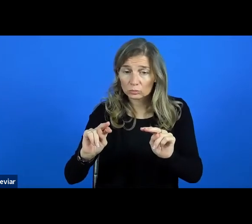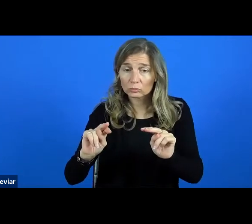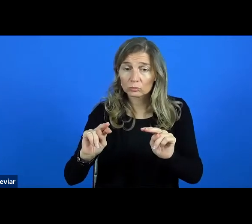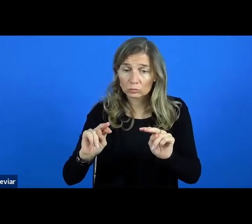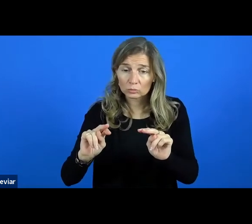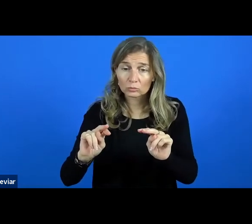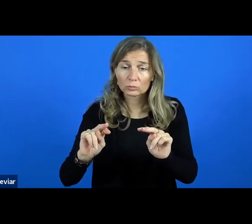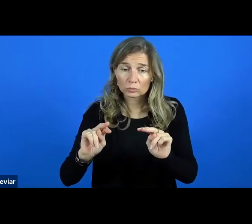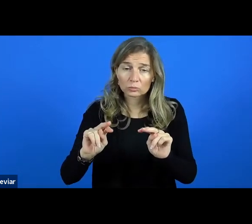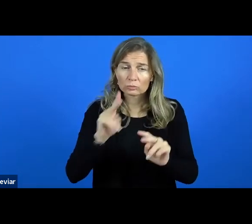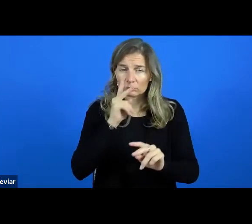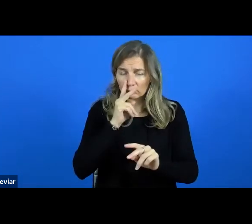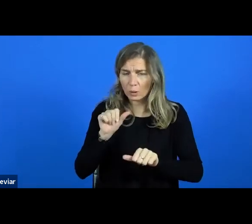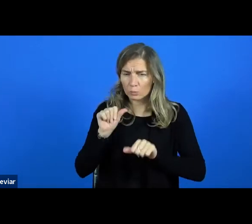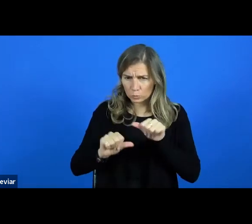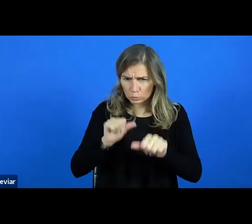and we close the complaint by a decision.